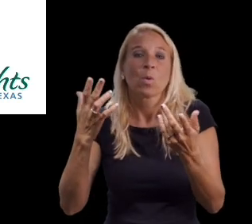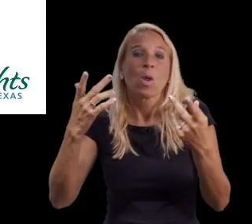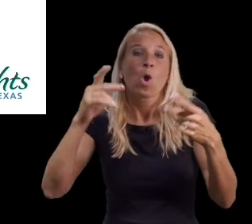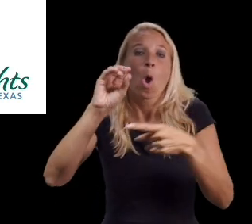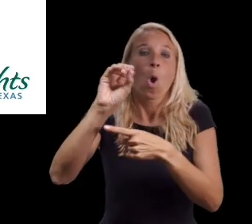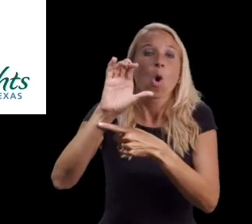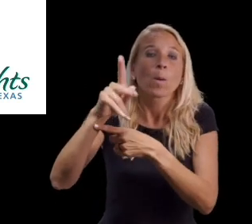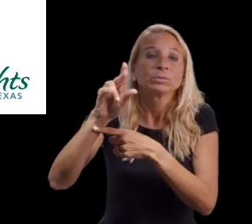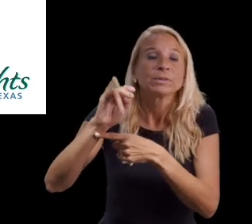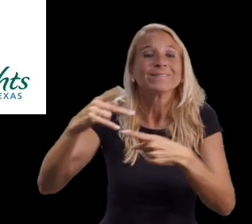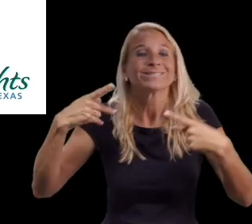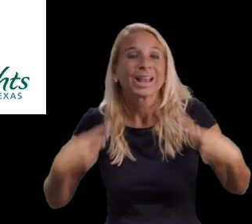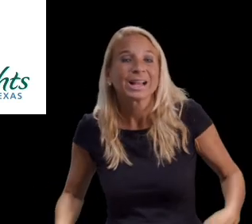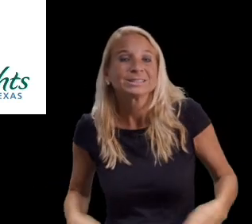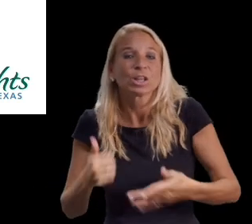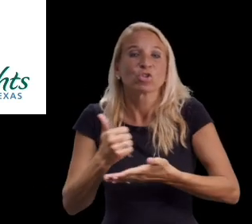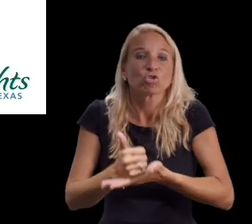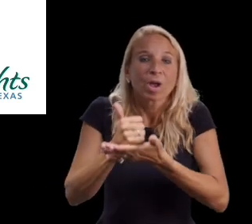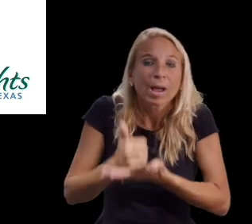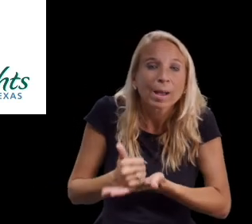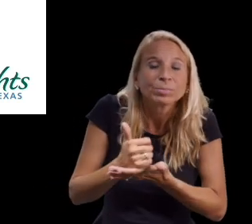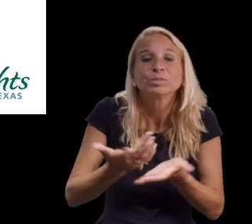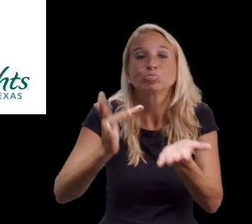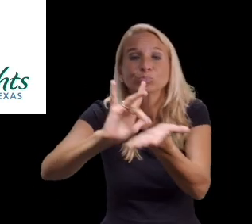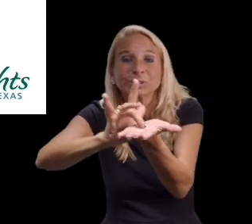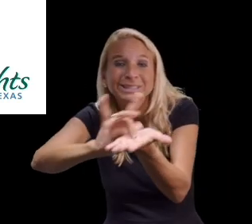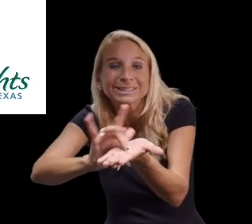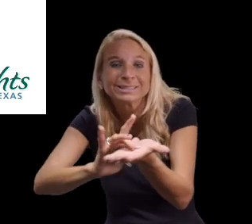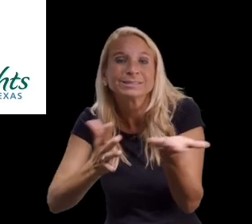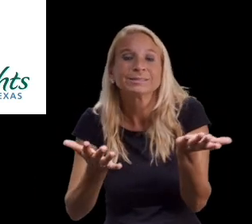physical and speech therapies, prescriptions,